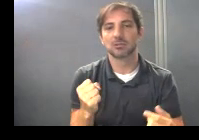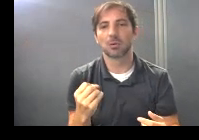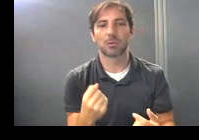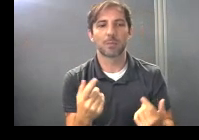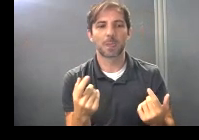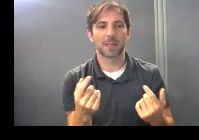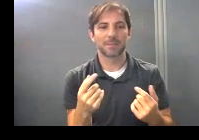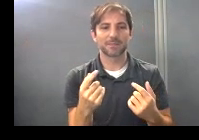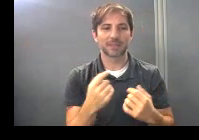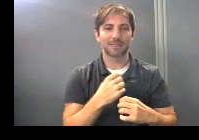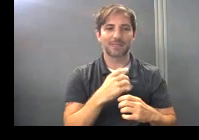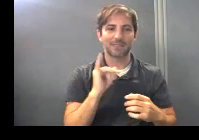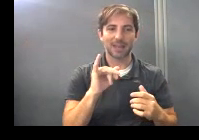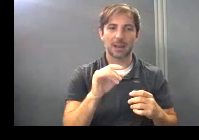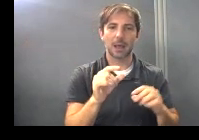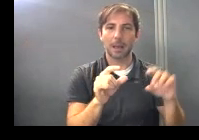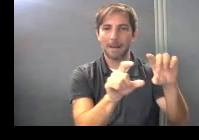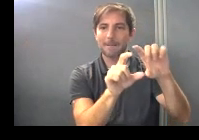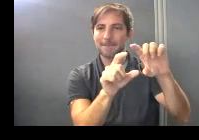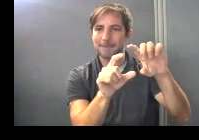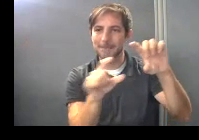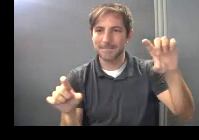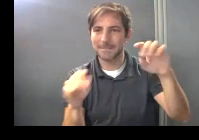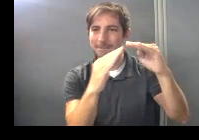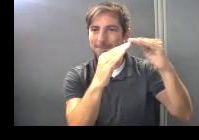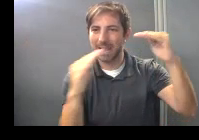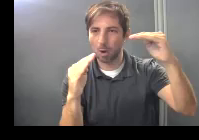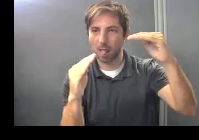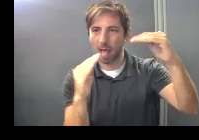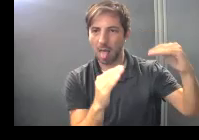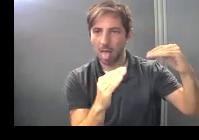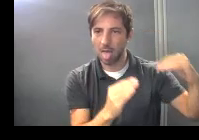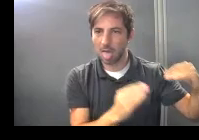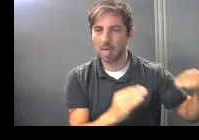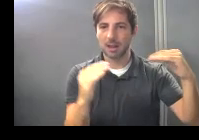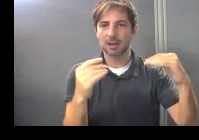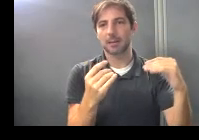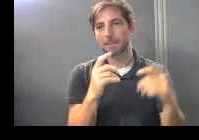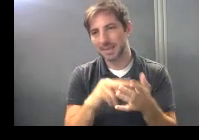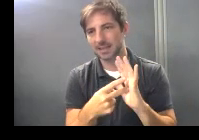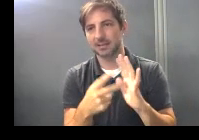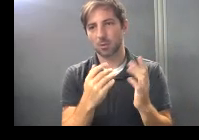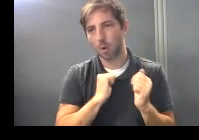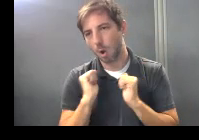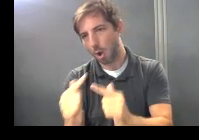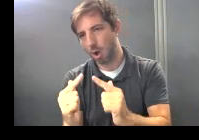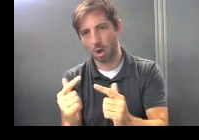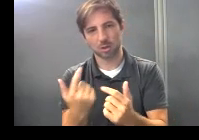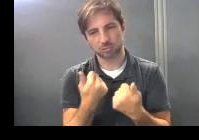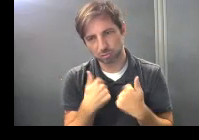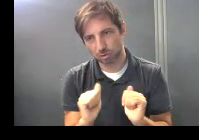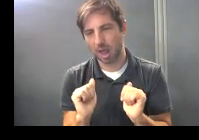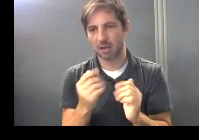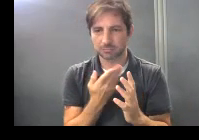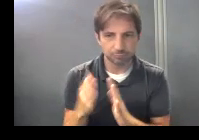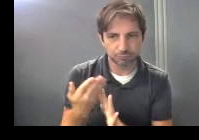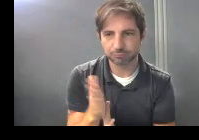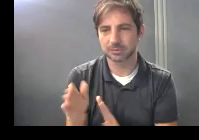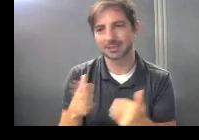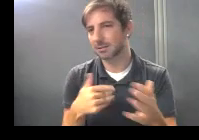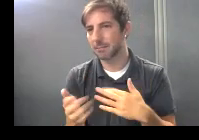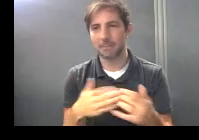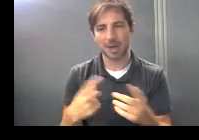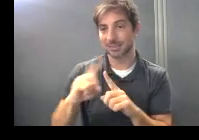THE COMMUNITY DESPITE OUR DIFFERENCES. NOW, I WOULD LIKE TO INTRODUCE OUR MODERATOR